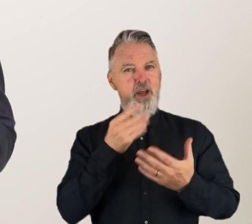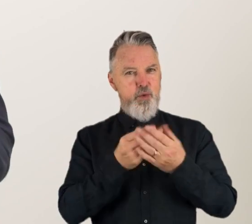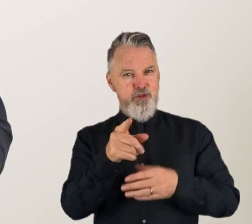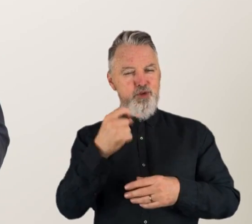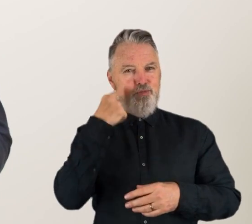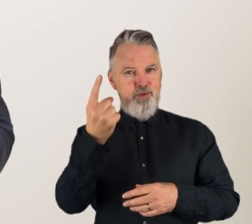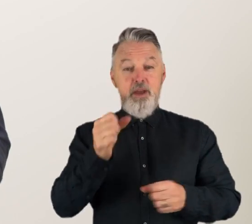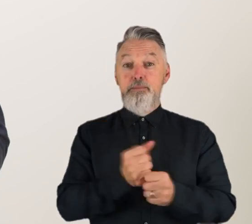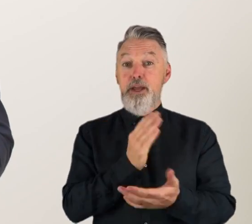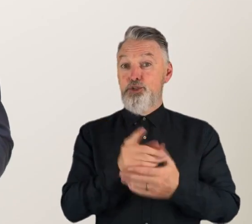Make sure you check your inbox.